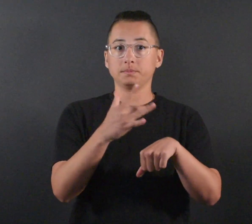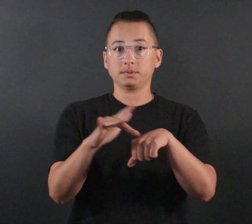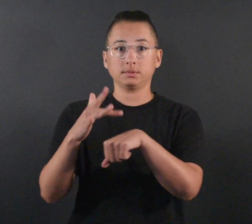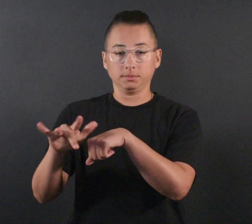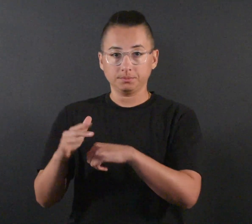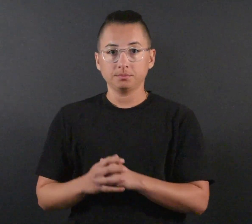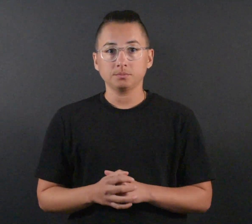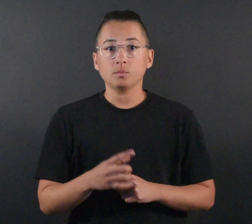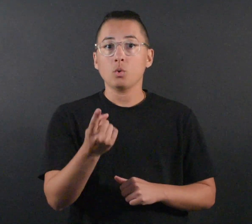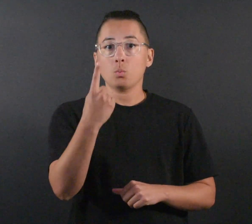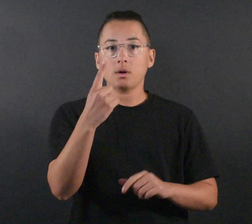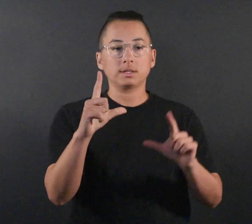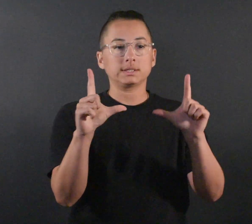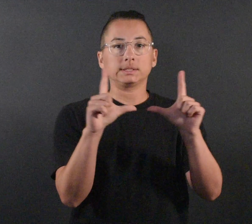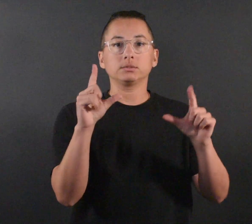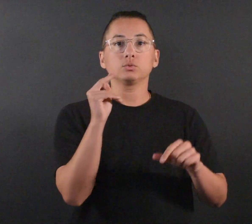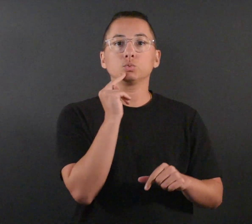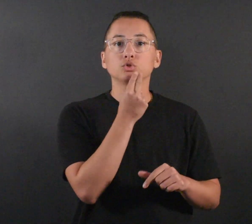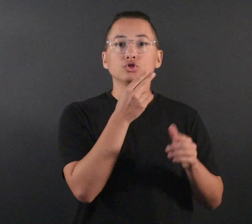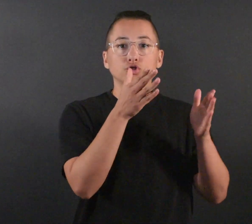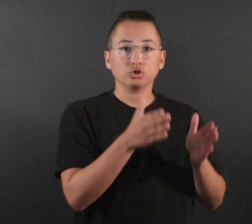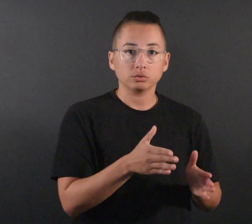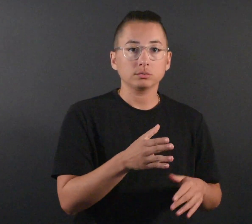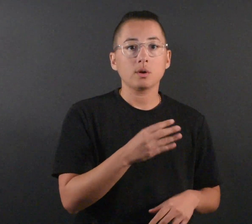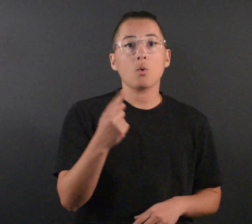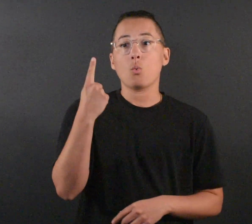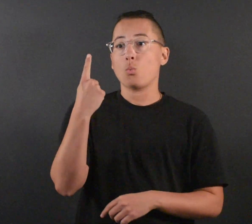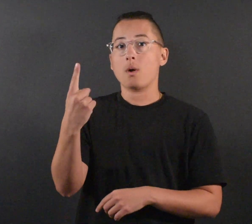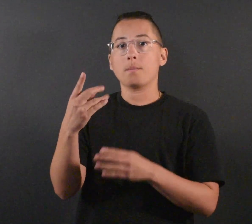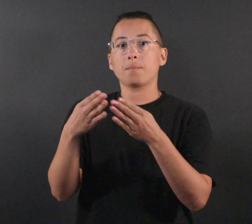• 1 licensed nutritionist • 1 public member